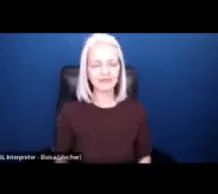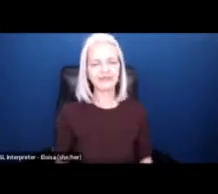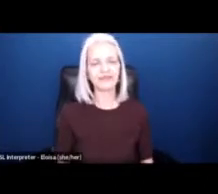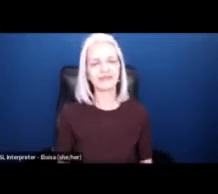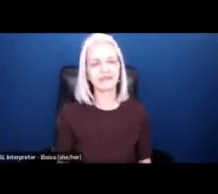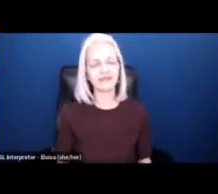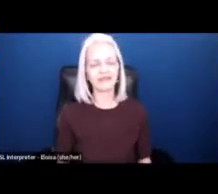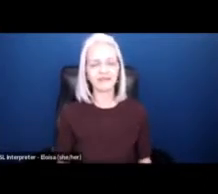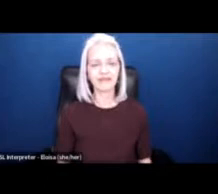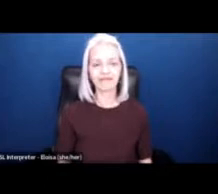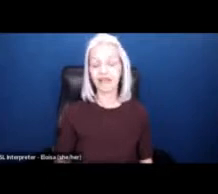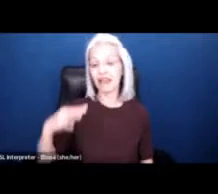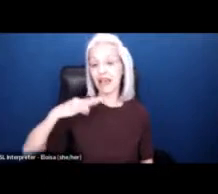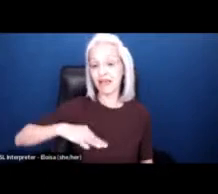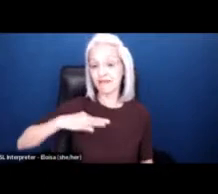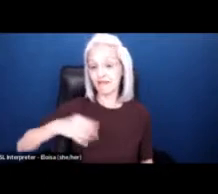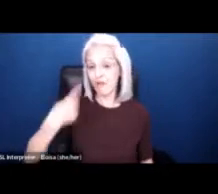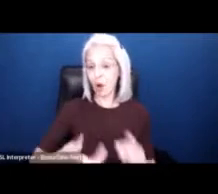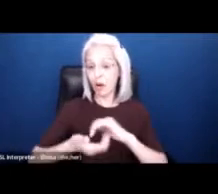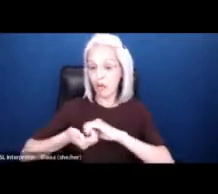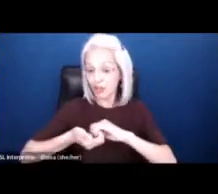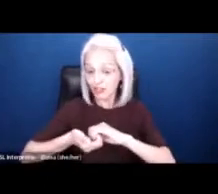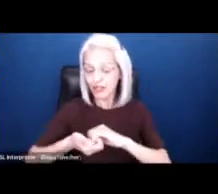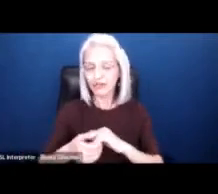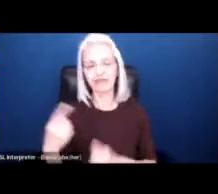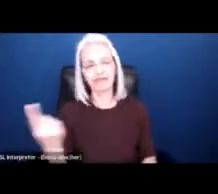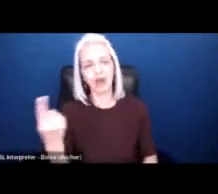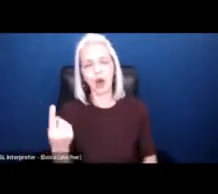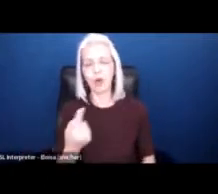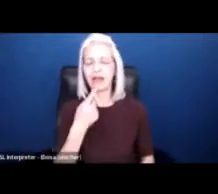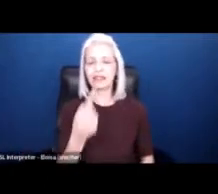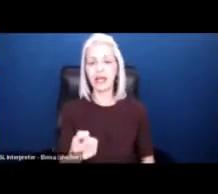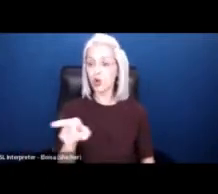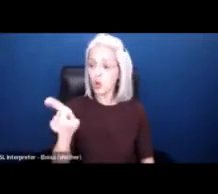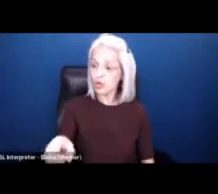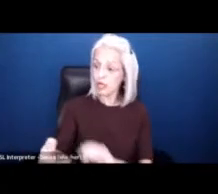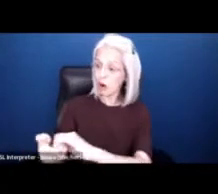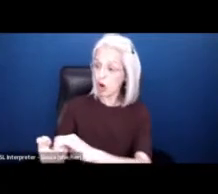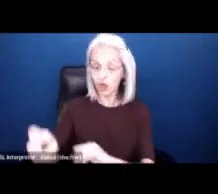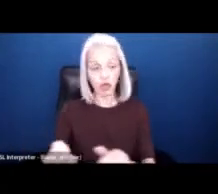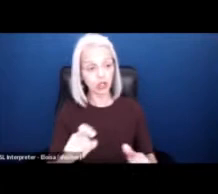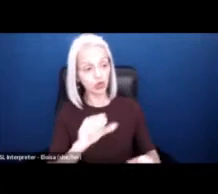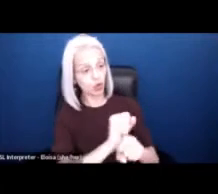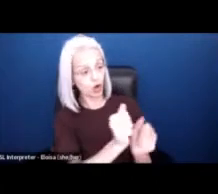So advantages to partnerships, we always say, you need to partner, you need to collaborate, you need to work